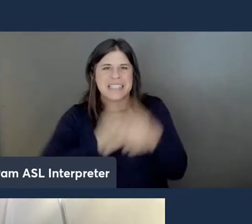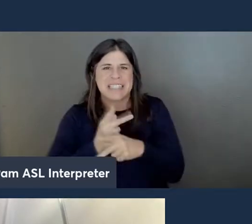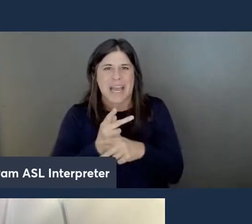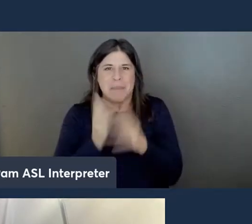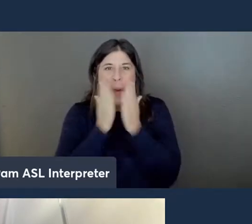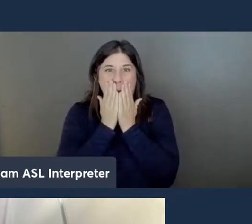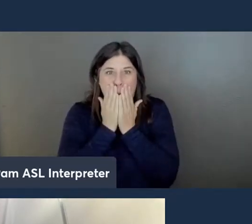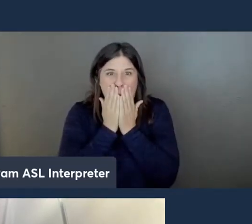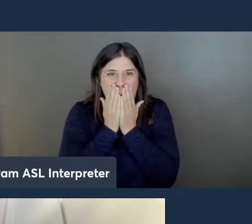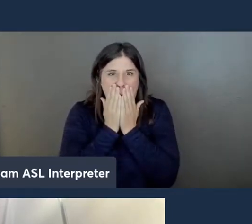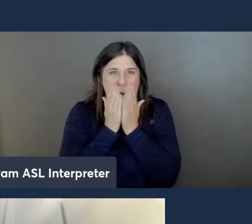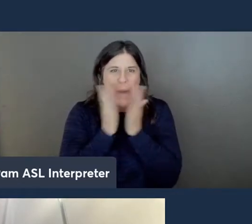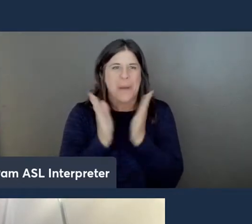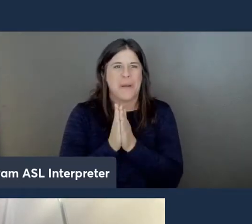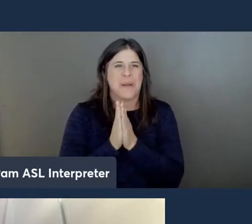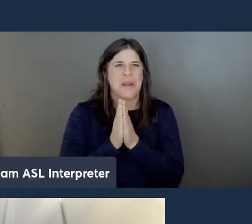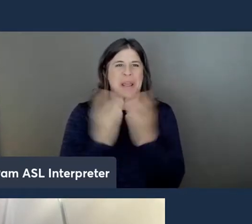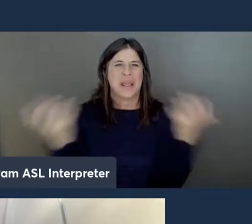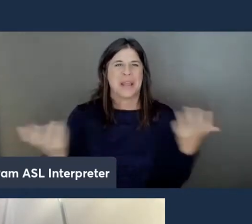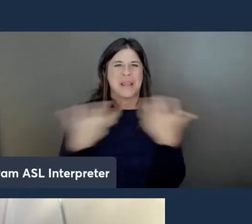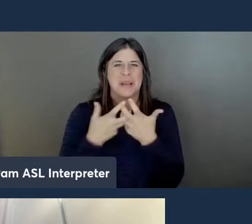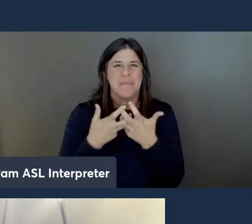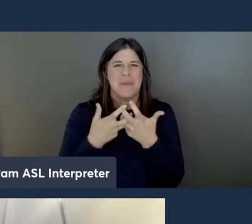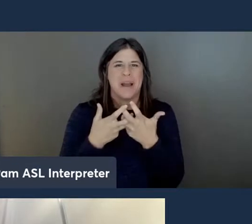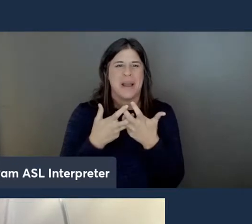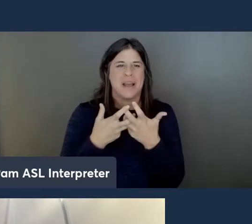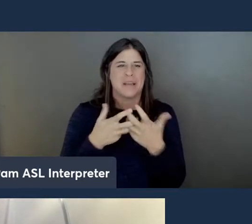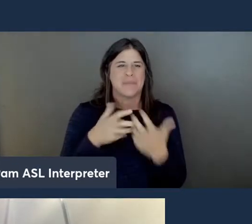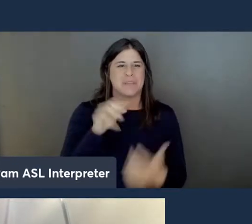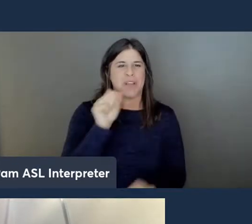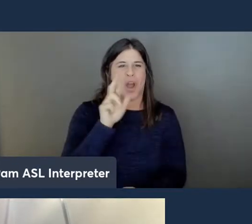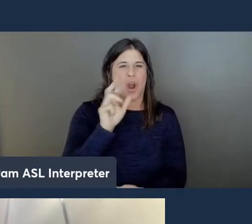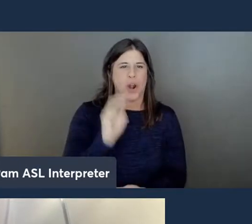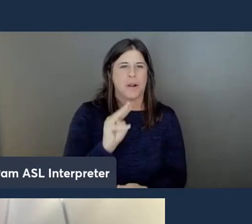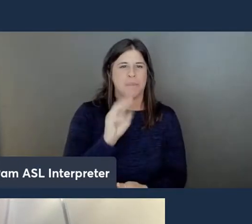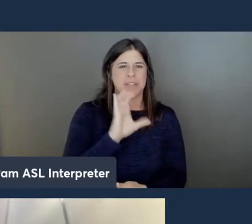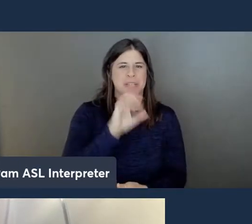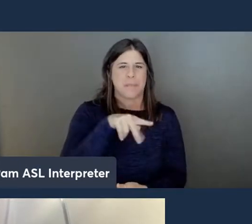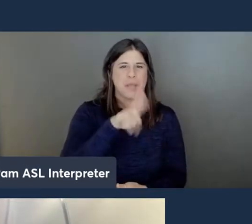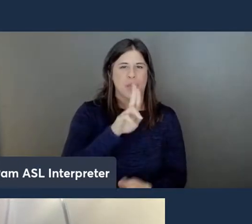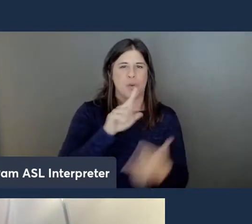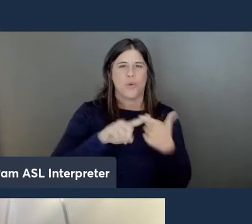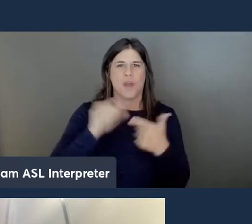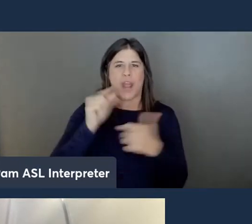Something that combines Arms, CPU's and graphics cards. So GPU's.